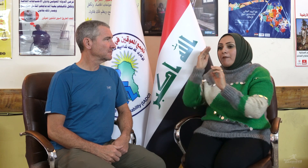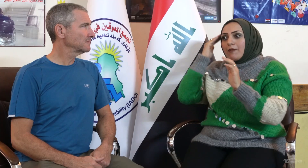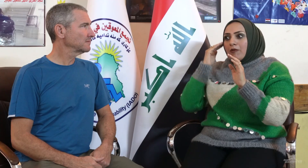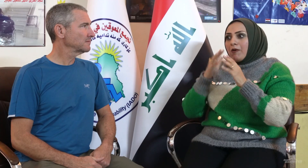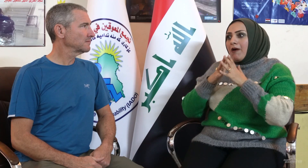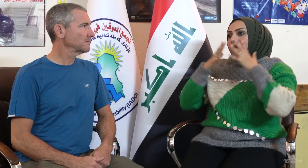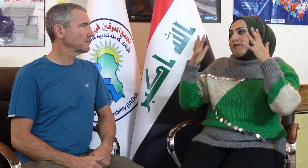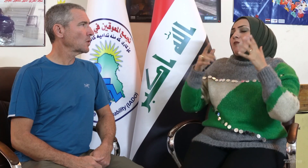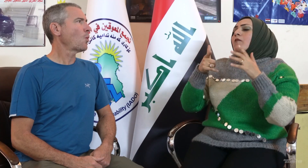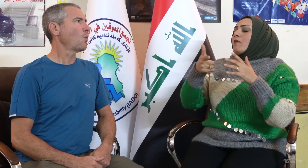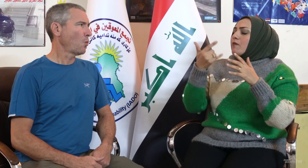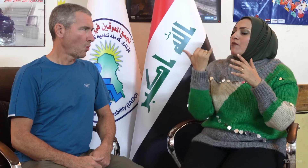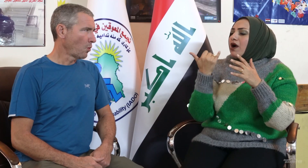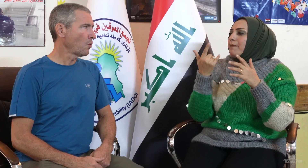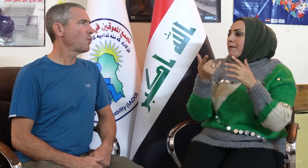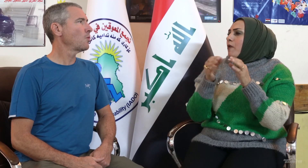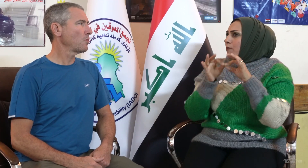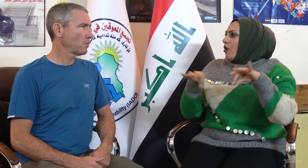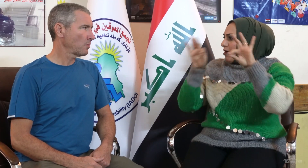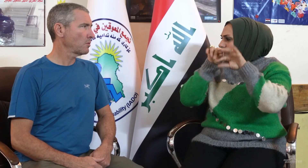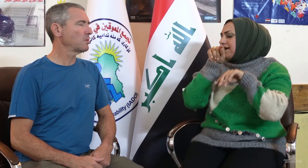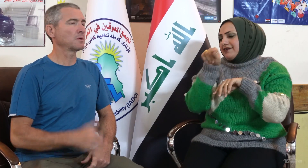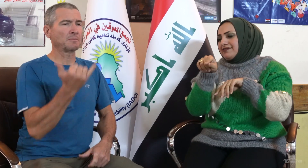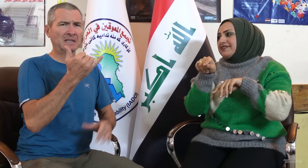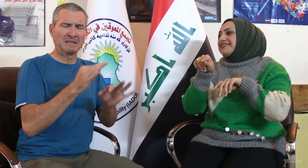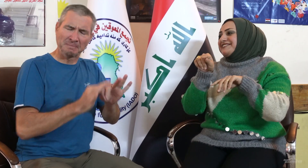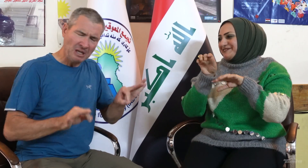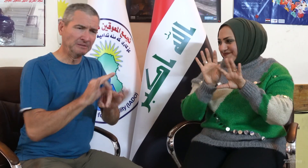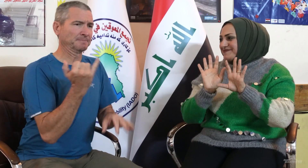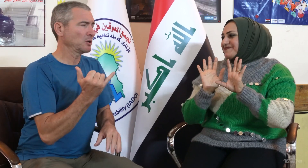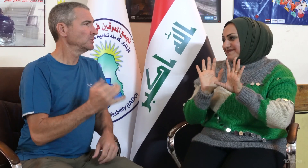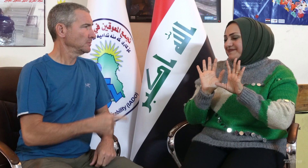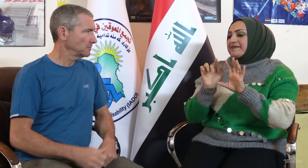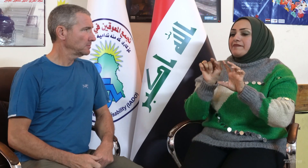and it’s important to have these services available in Arabic. Extremely important, yes.